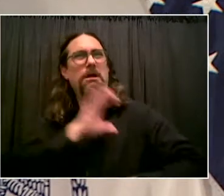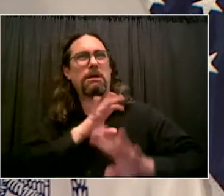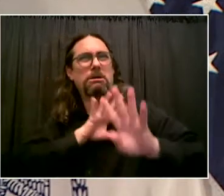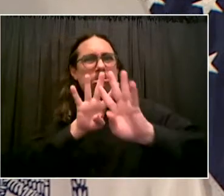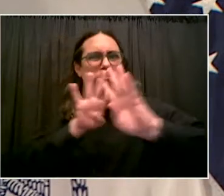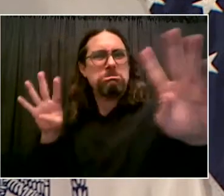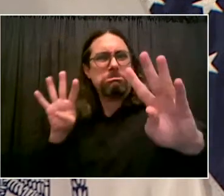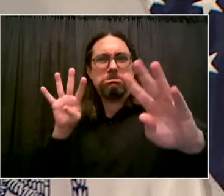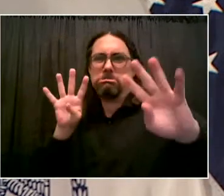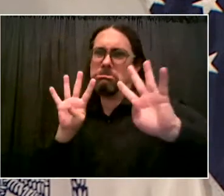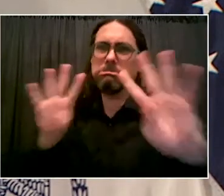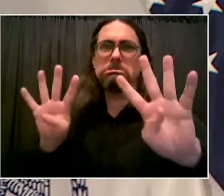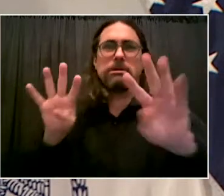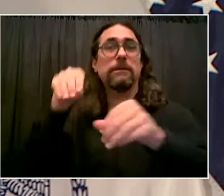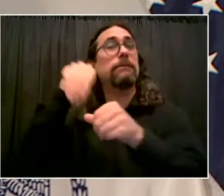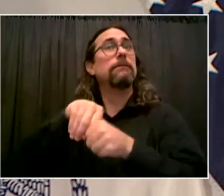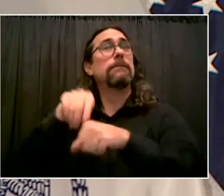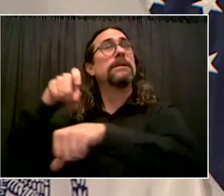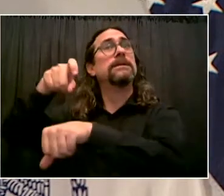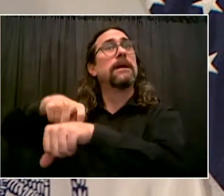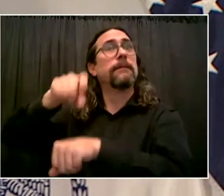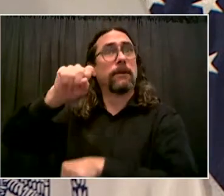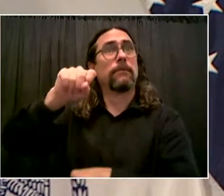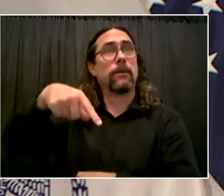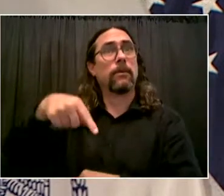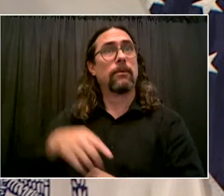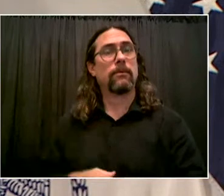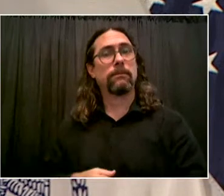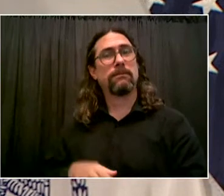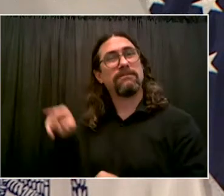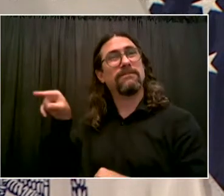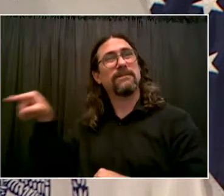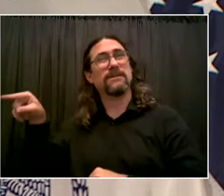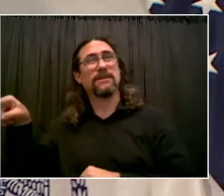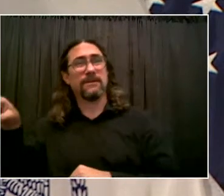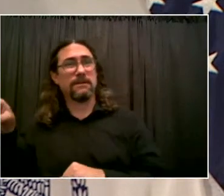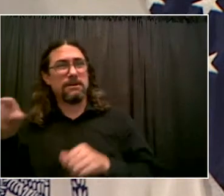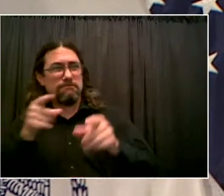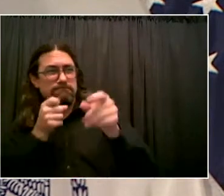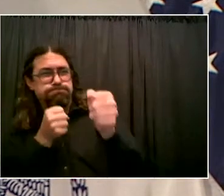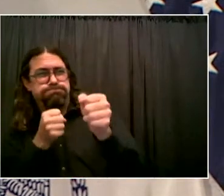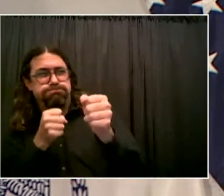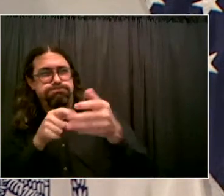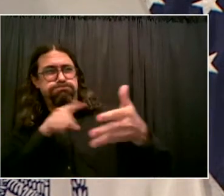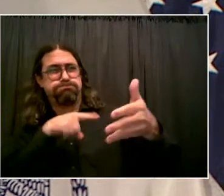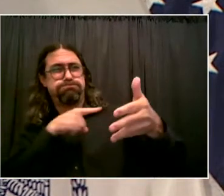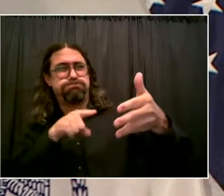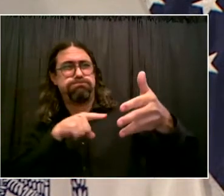TO THE COPS OF THE ON THE STREET WORKIN G TO GET THESE CRIME NUMBERS DOWN.